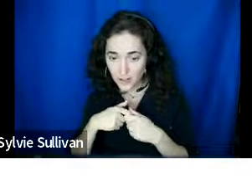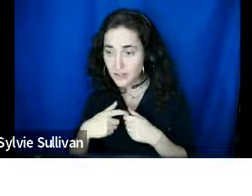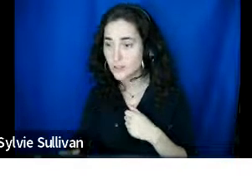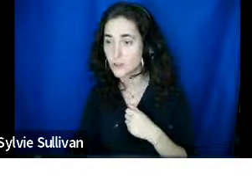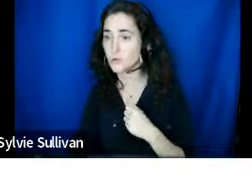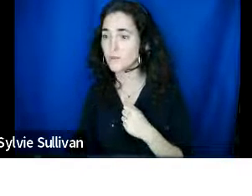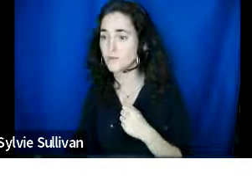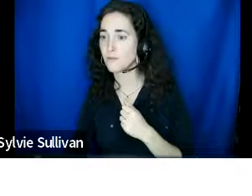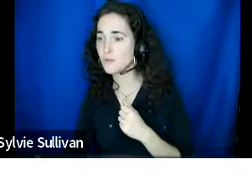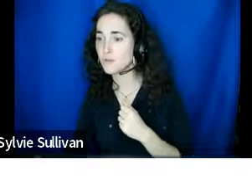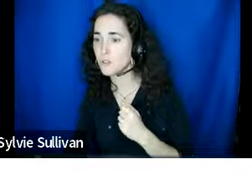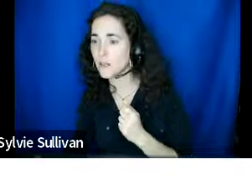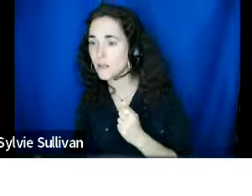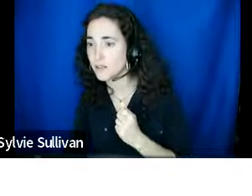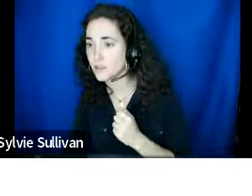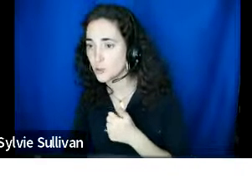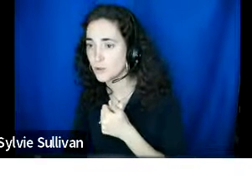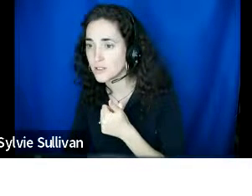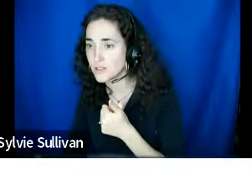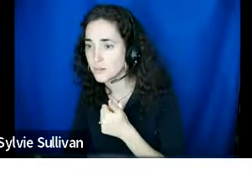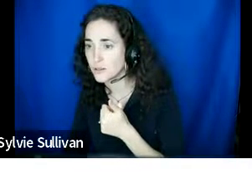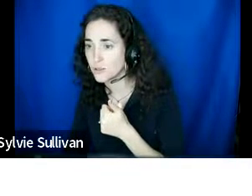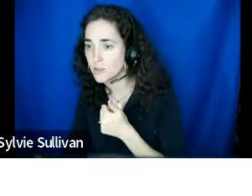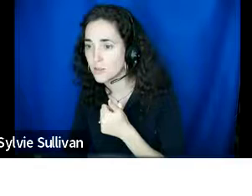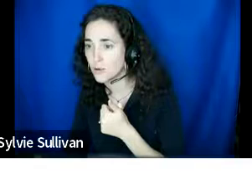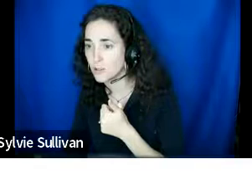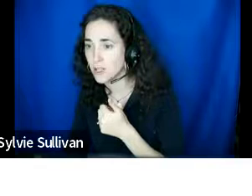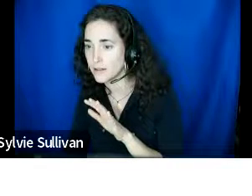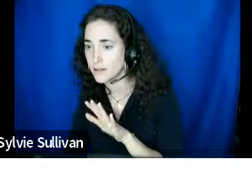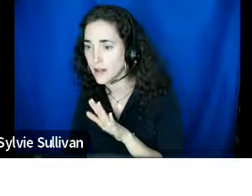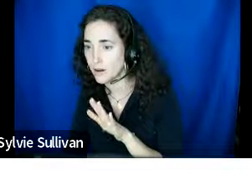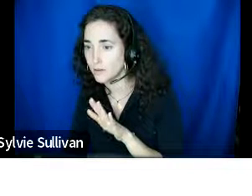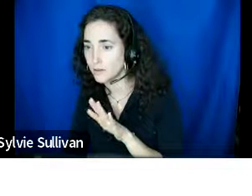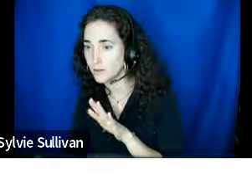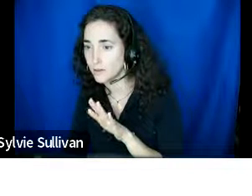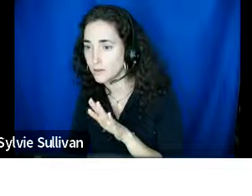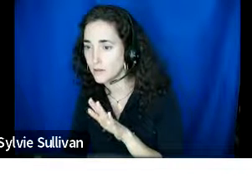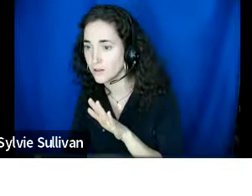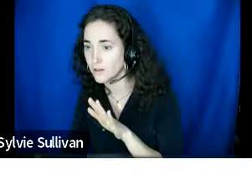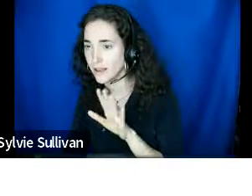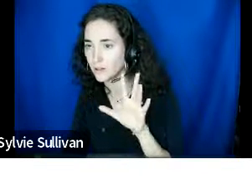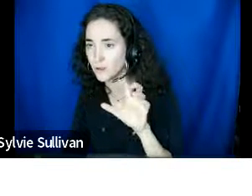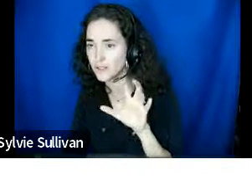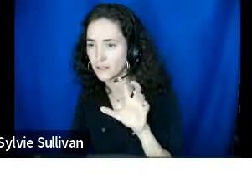The interpreter froze. The interpreter seems to be okay now.